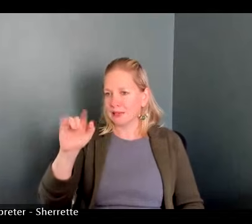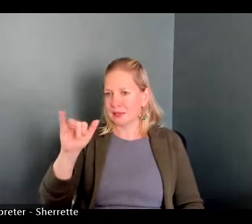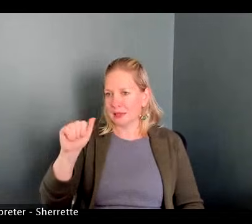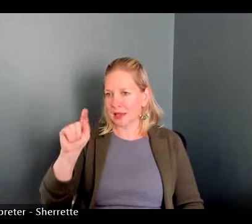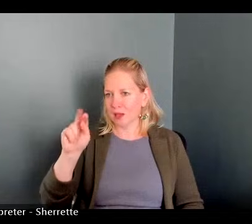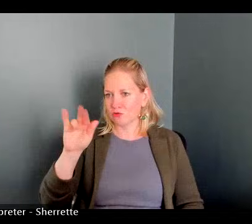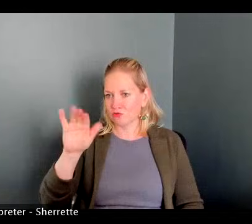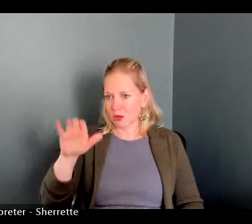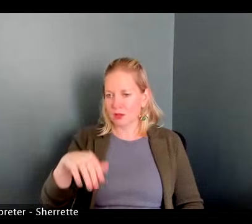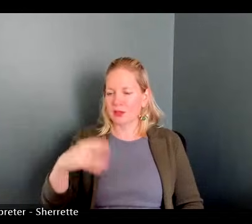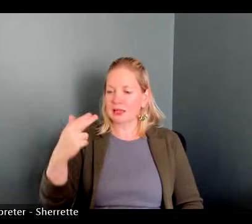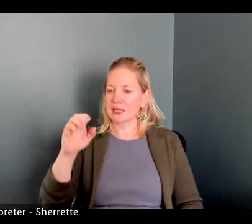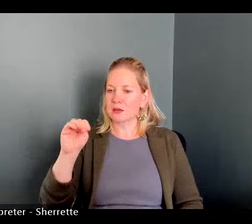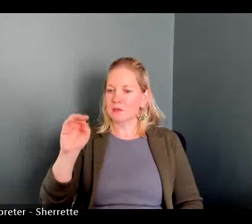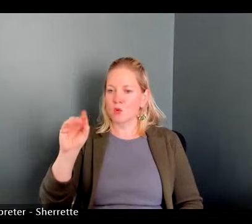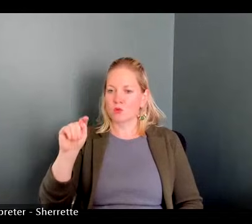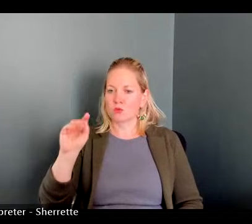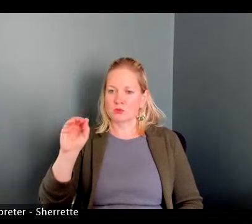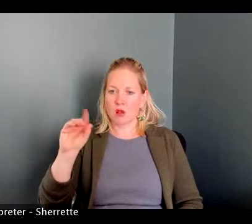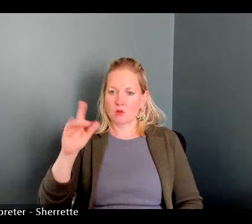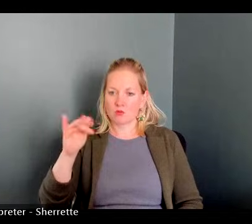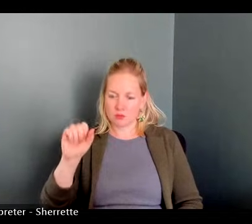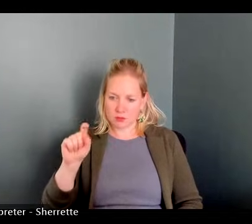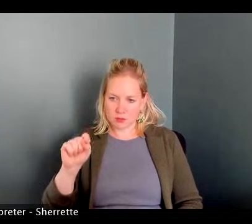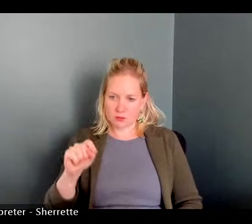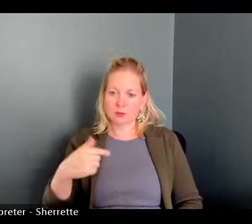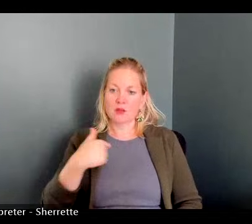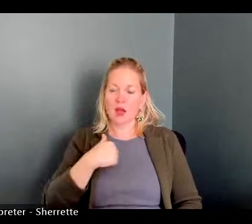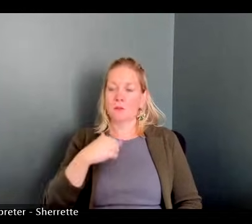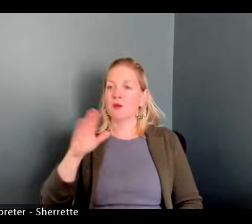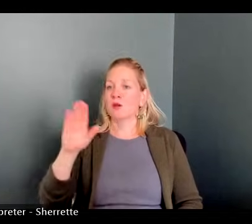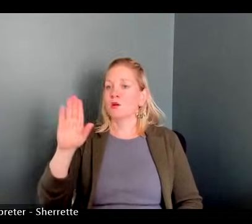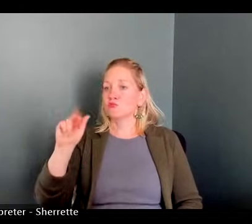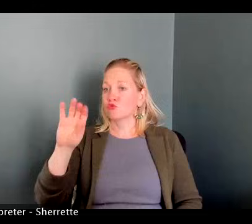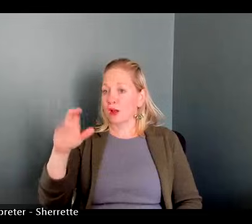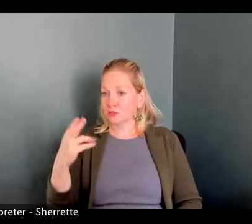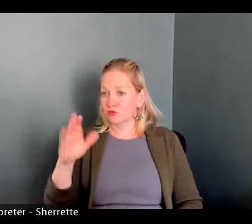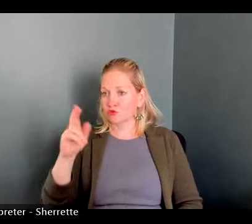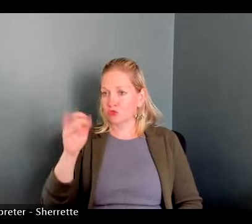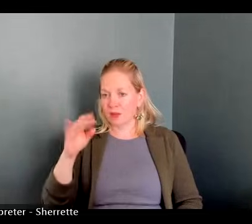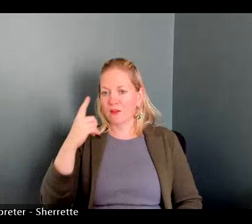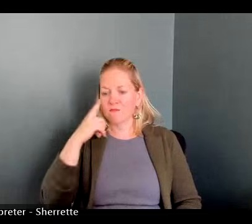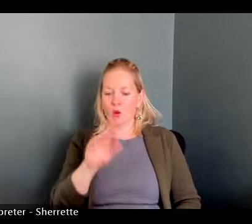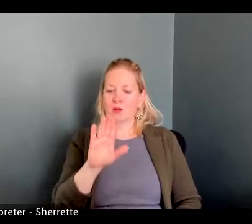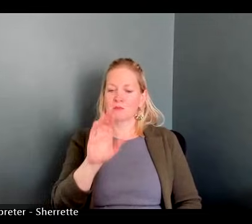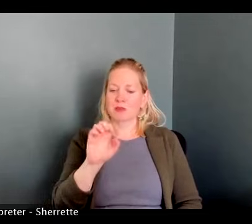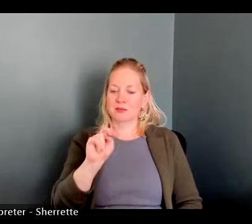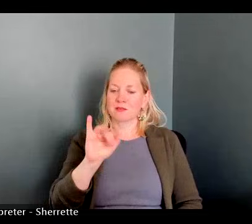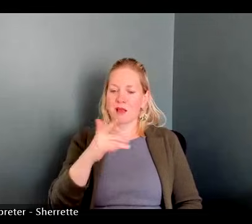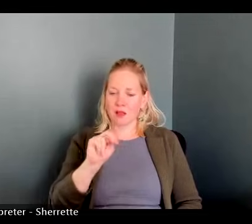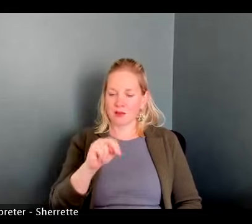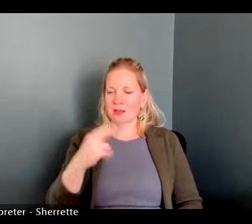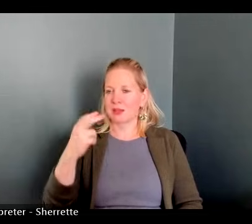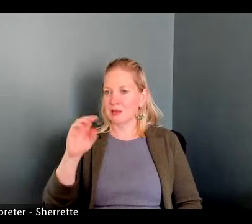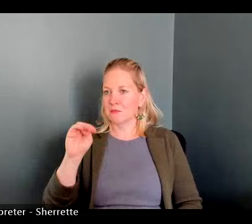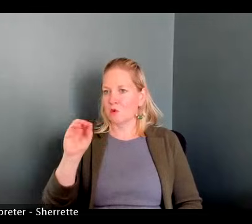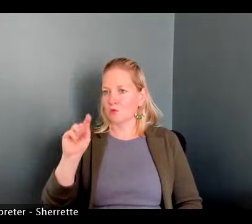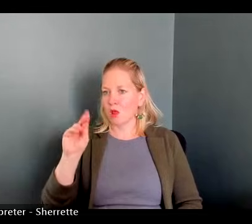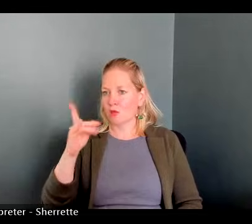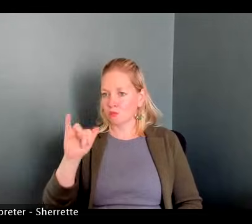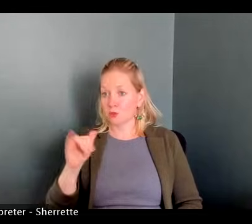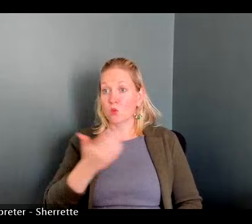I'm the branch chief for benign hematology. And so, our group supports the review and regulatory